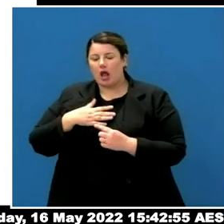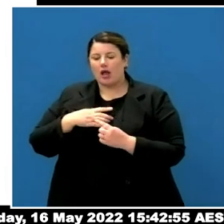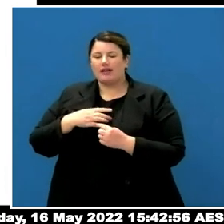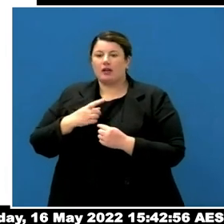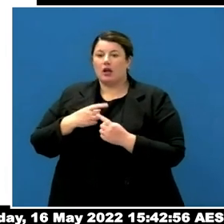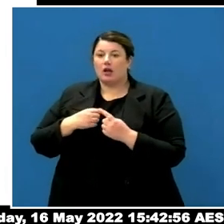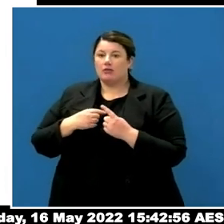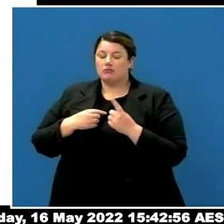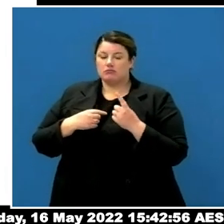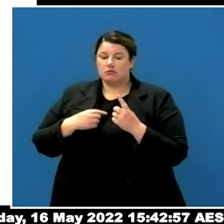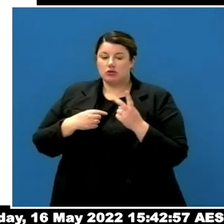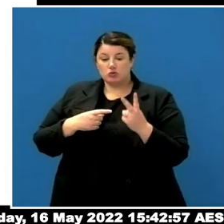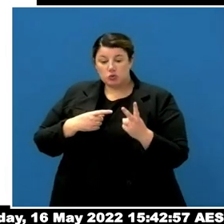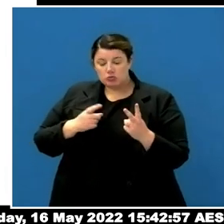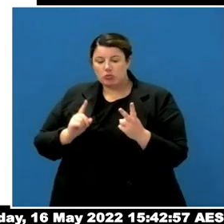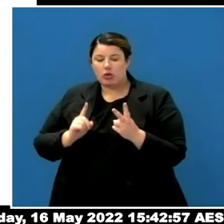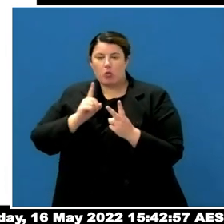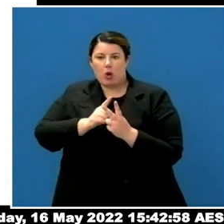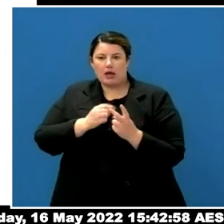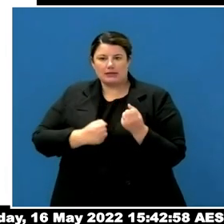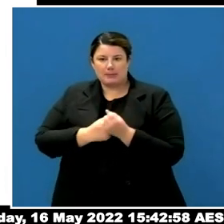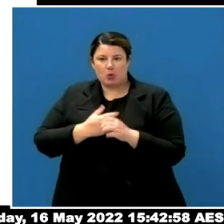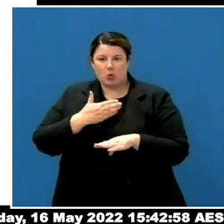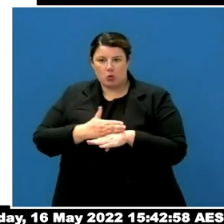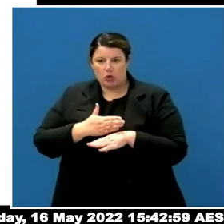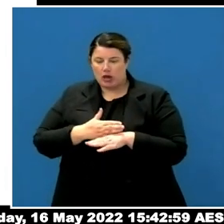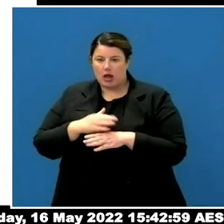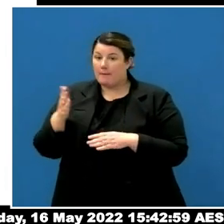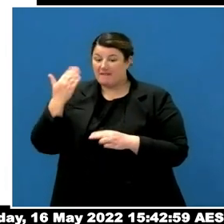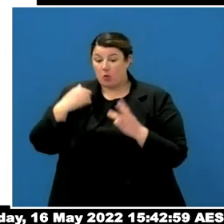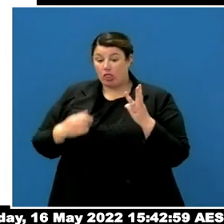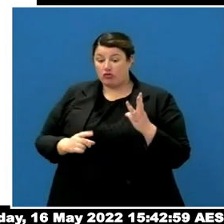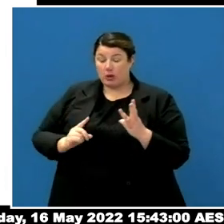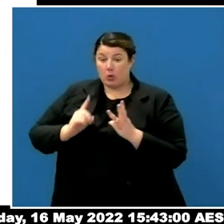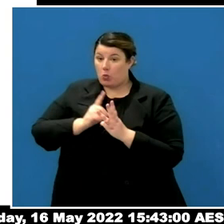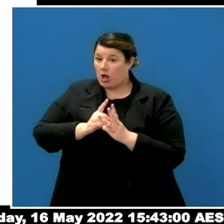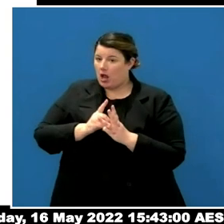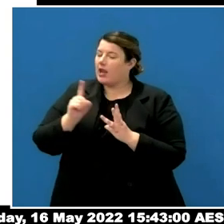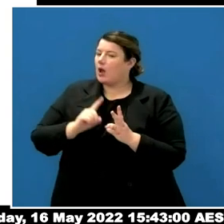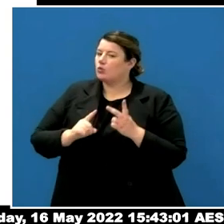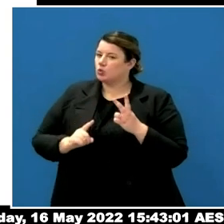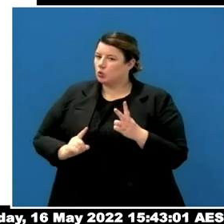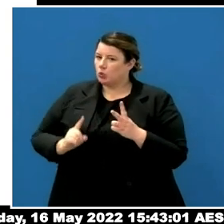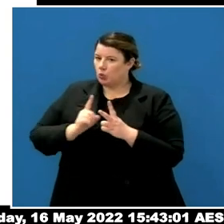So this is the first time in your recollection they required a change from the three to -